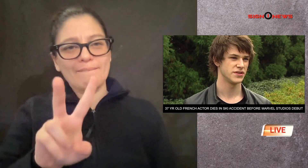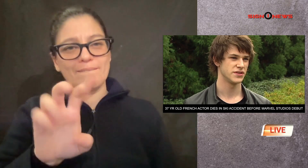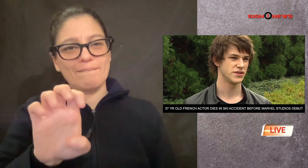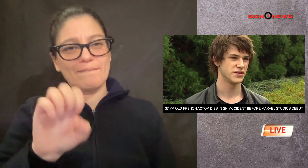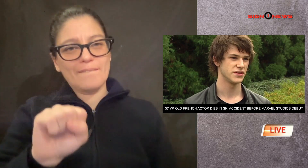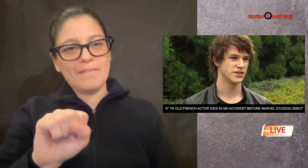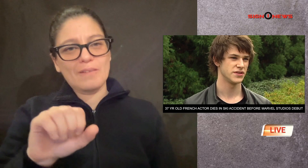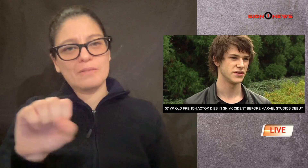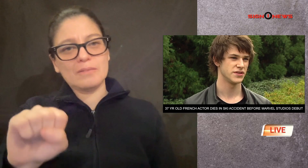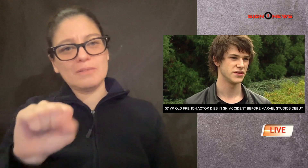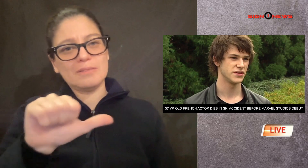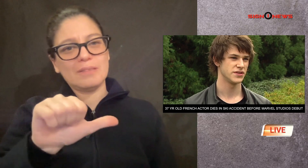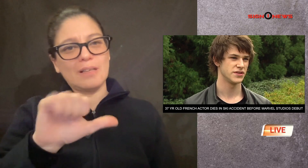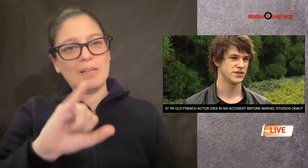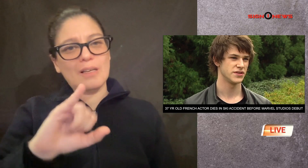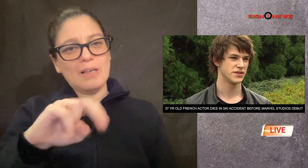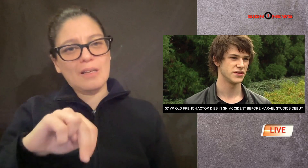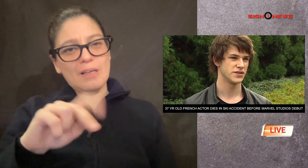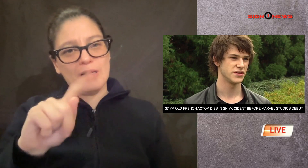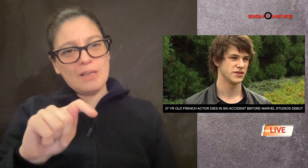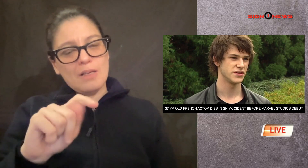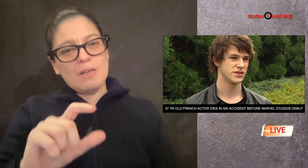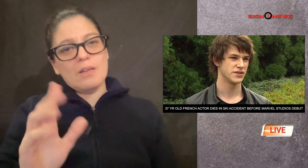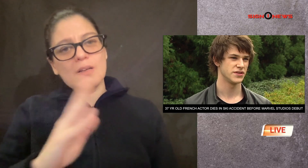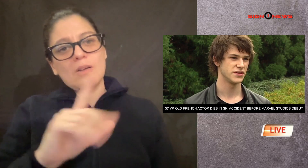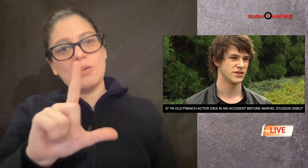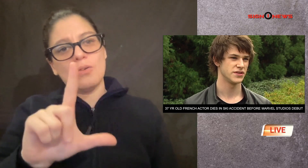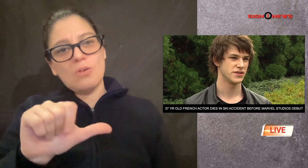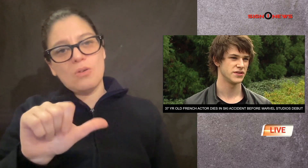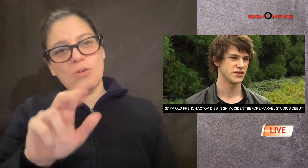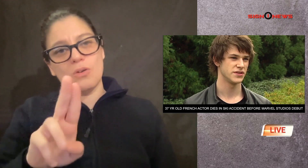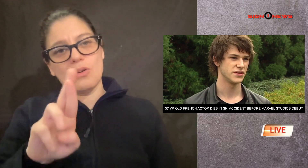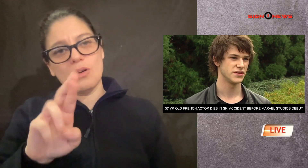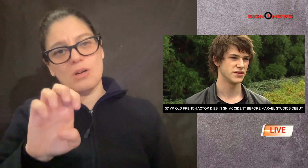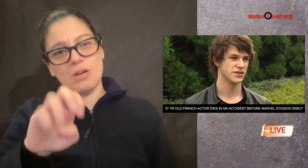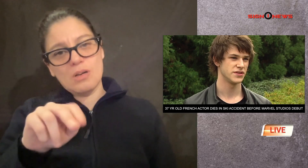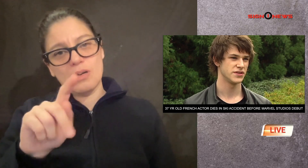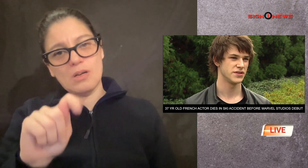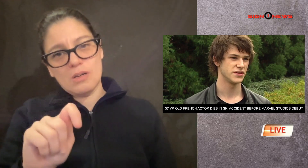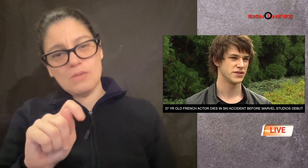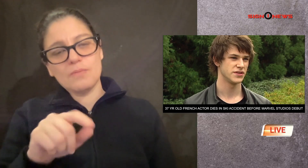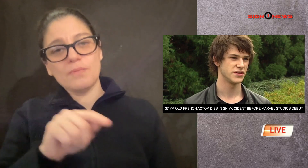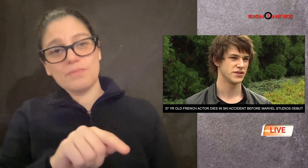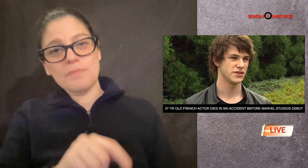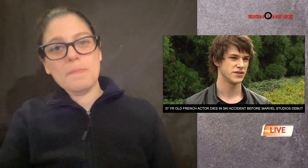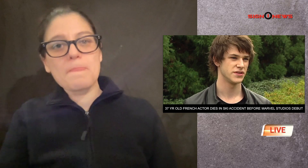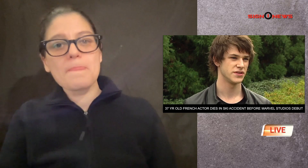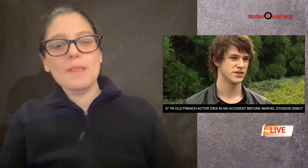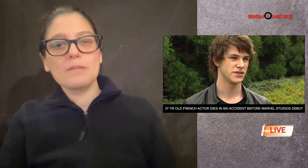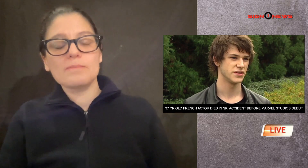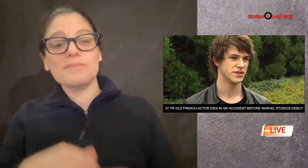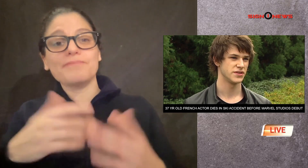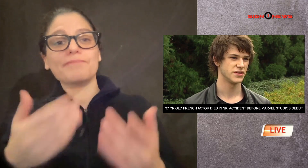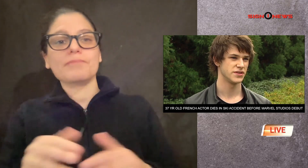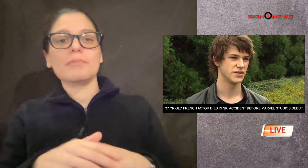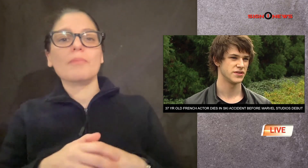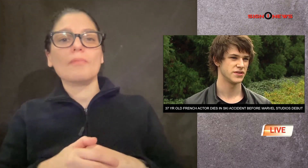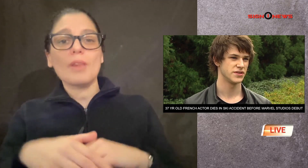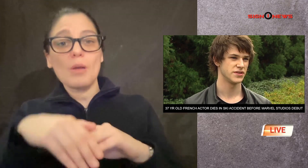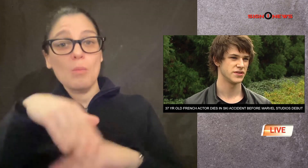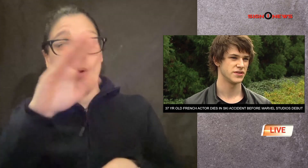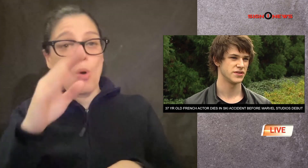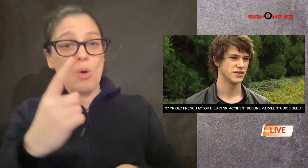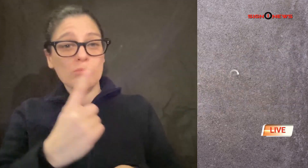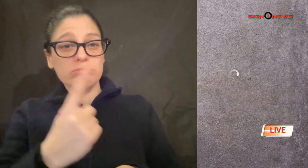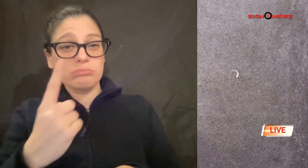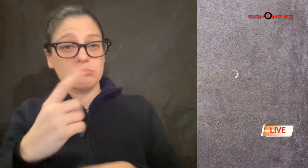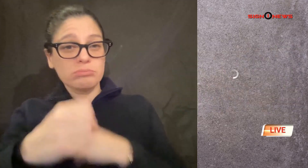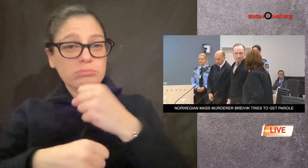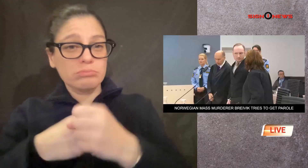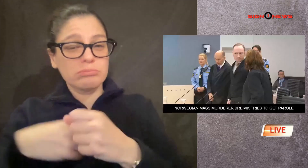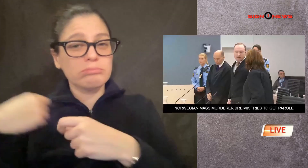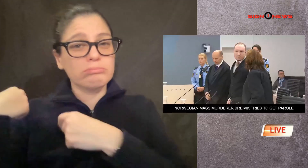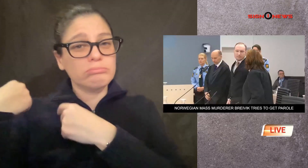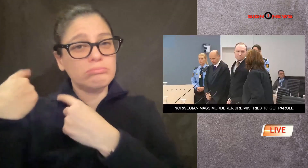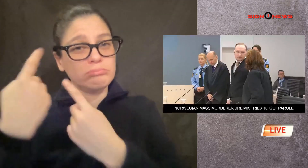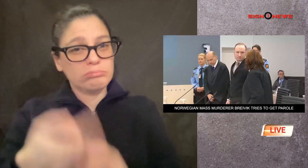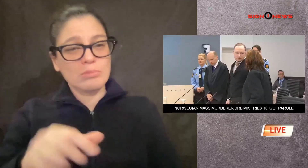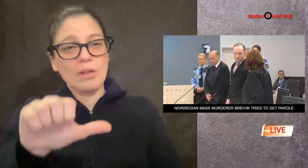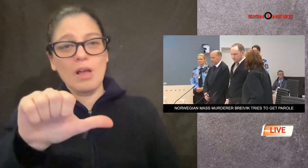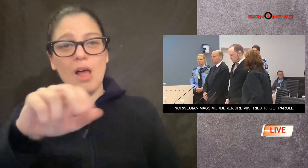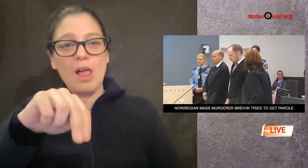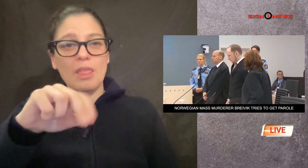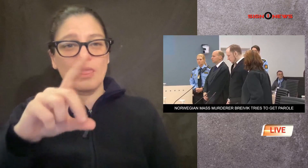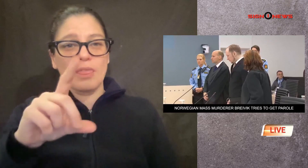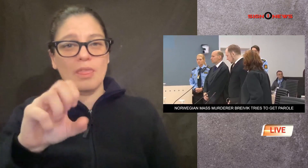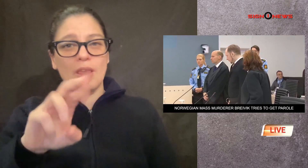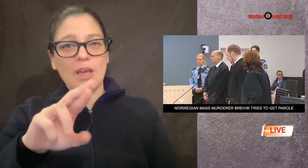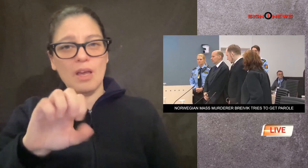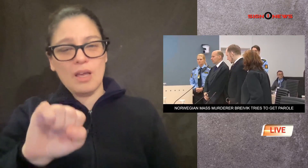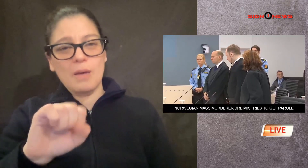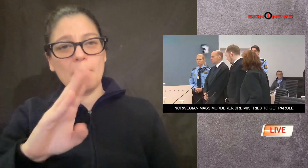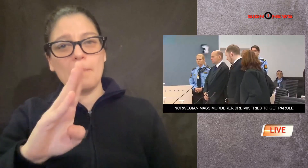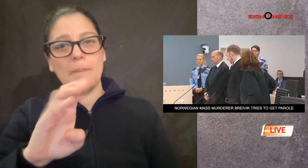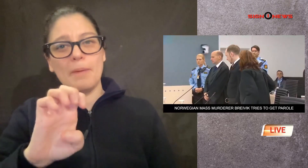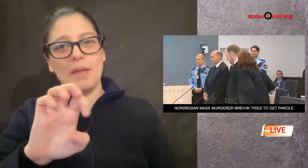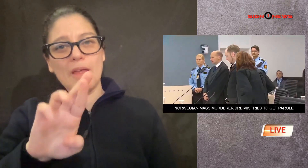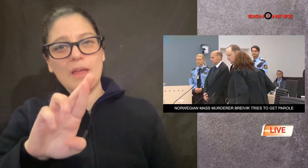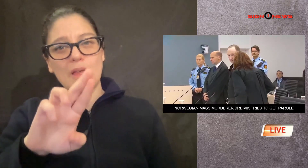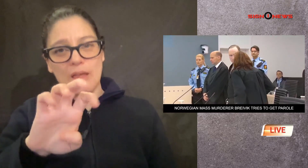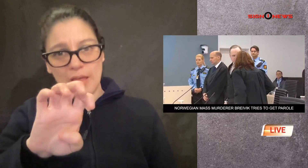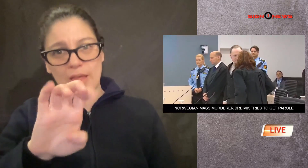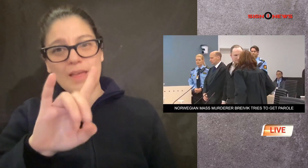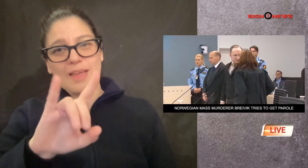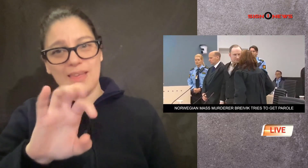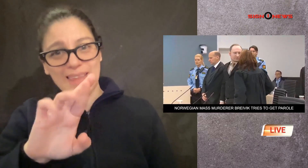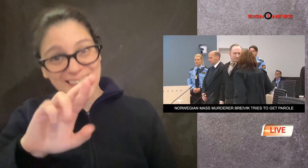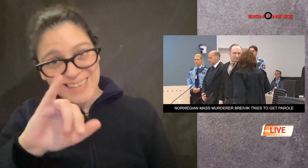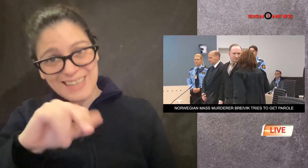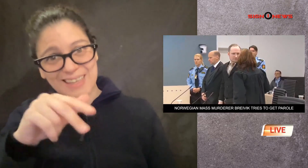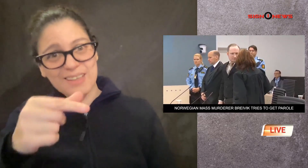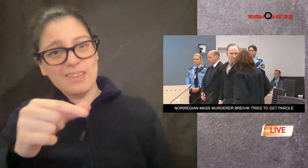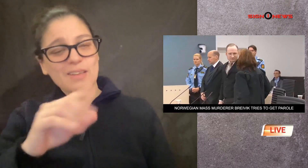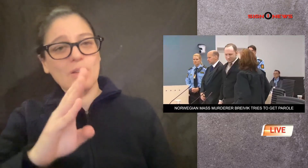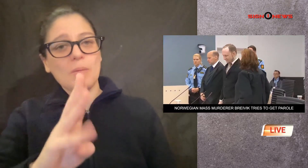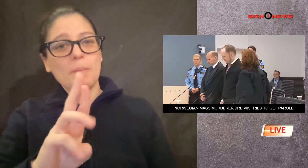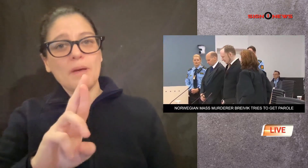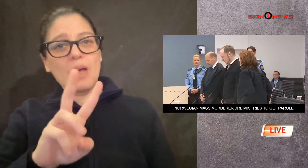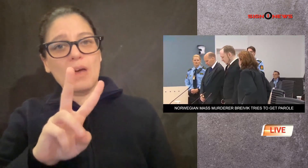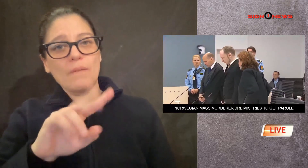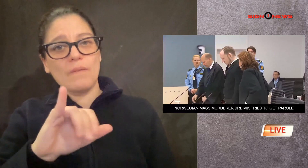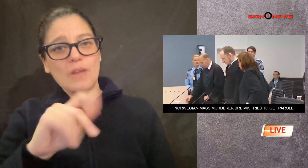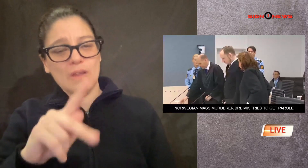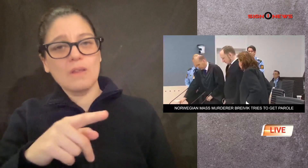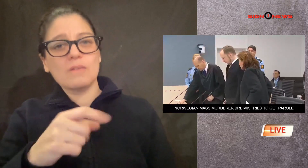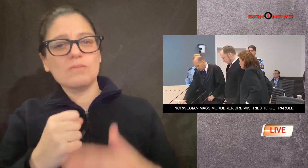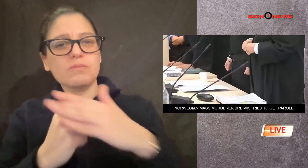known for his portrayel of iconic French fashion designer Yves Saint Laurent